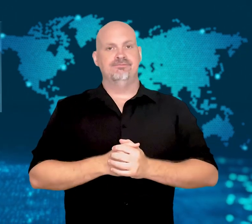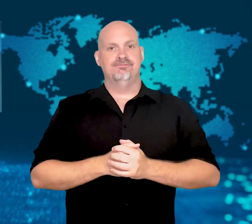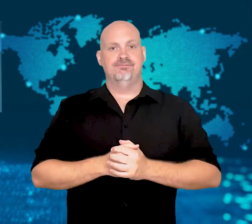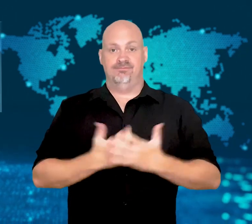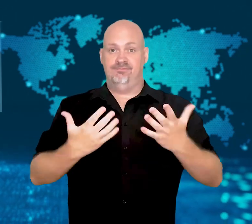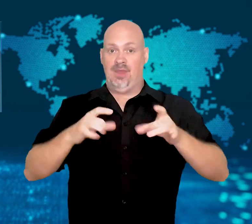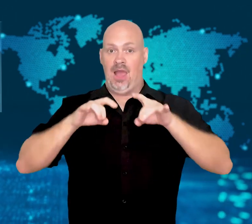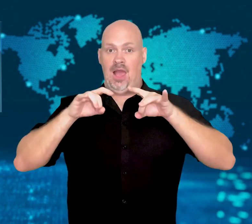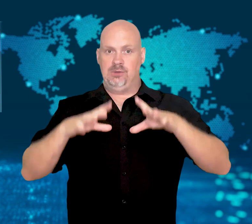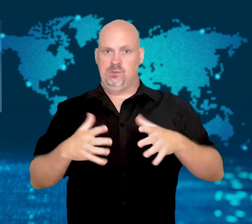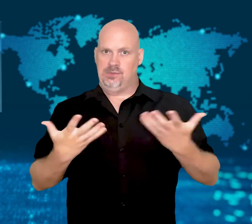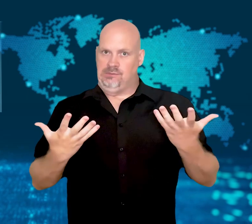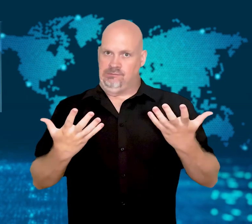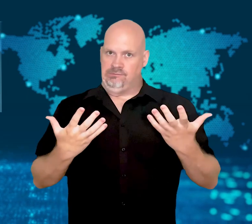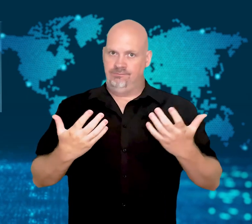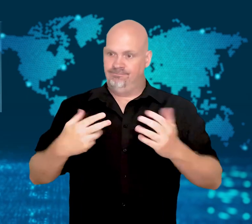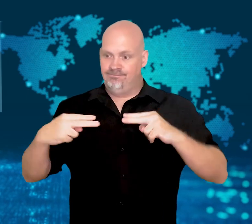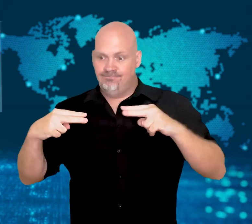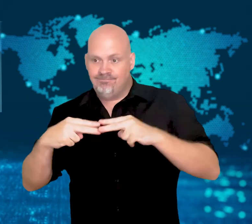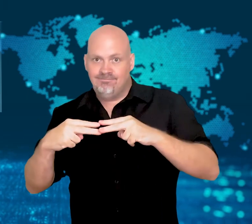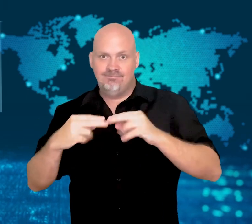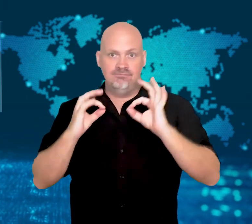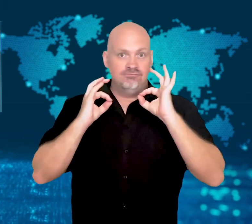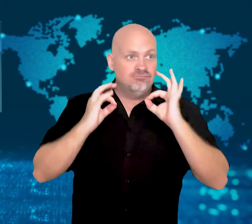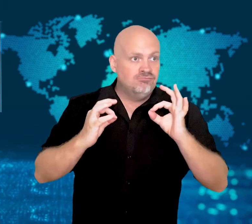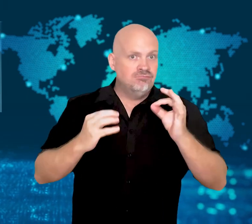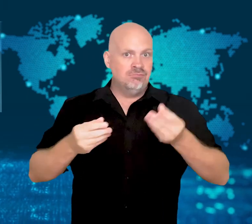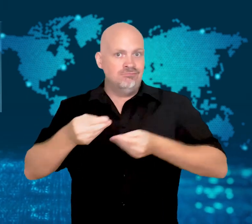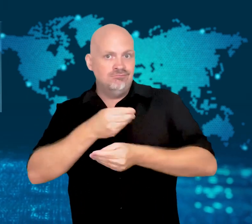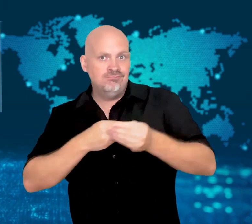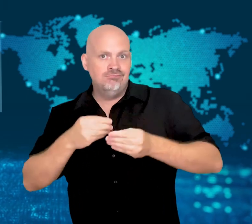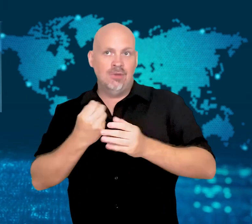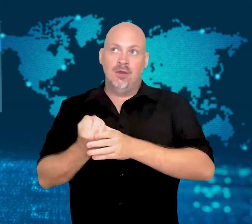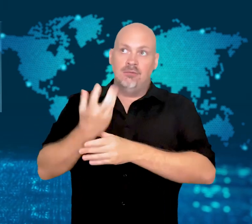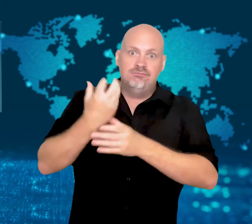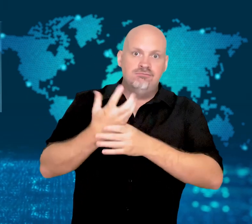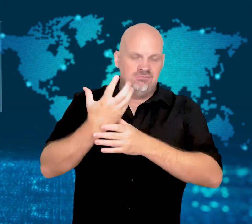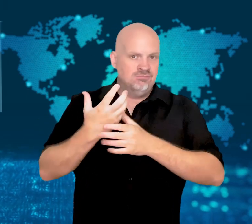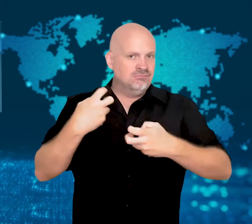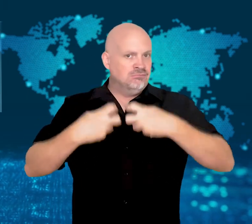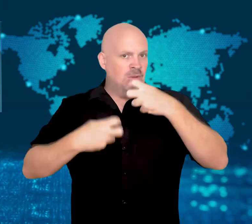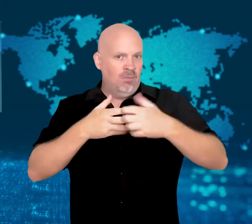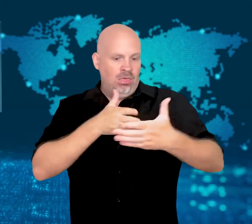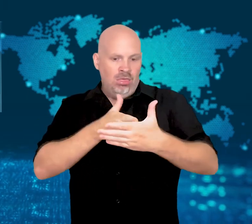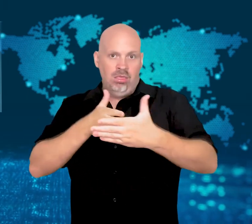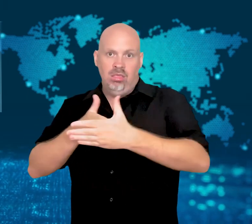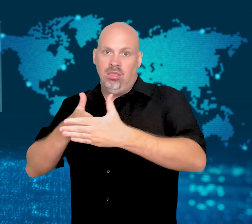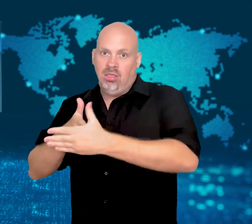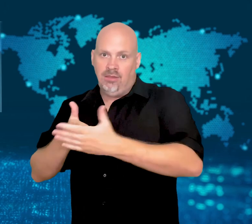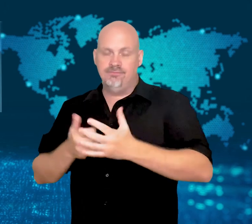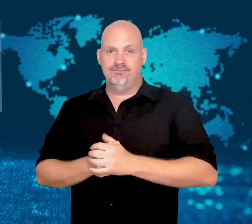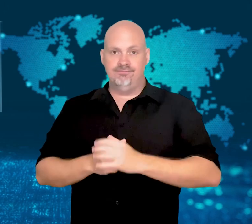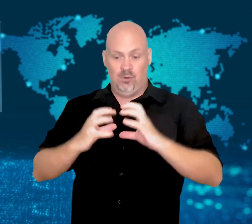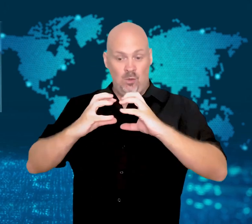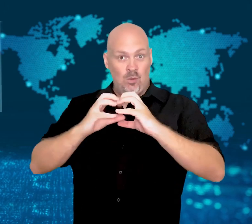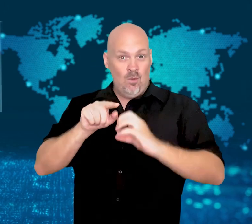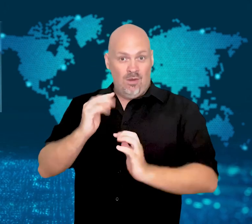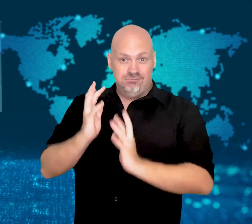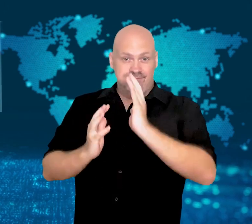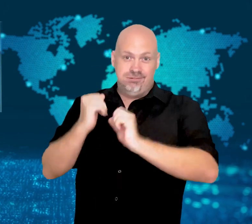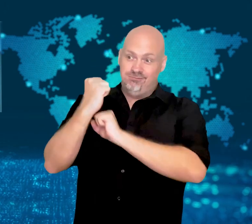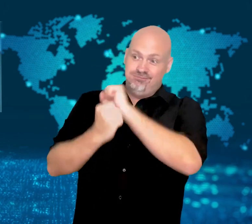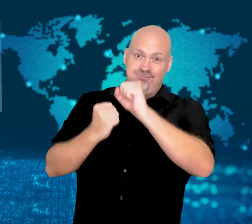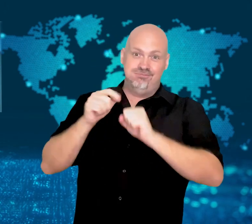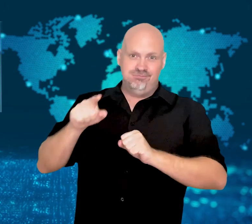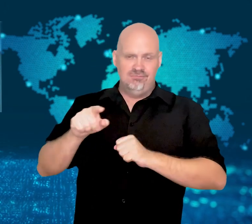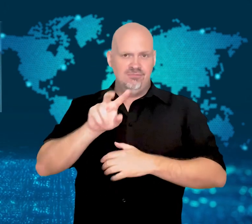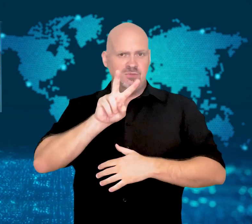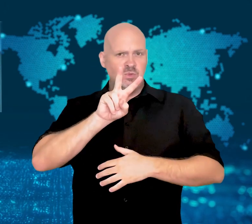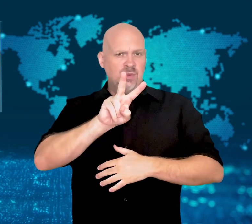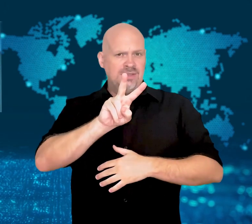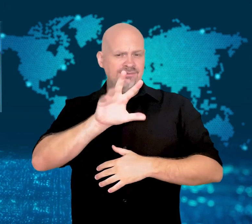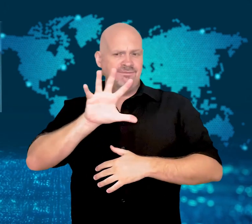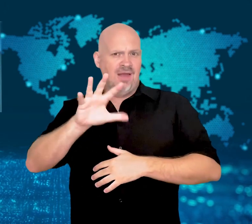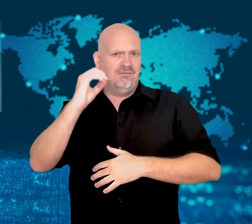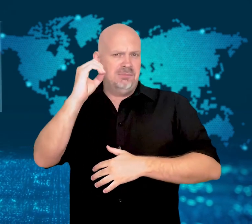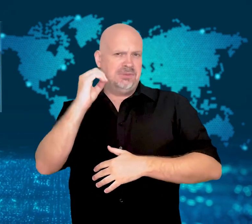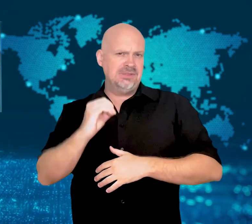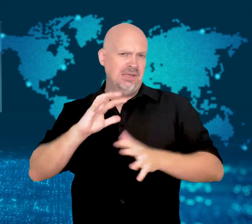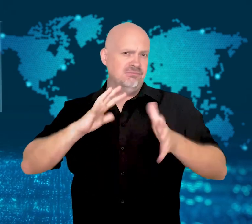The country is facing an energy crisis around a quarter of Australia's coal-fired